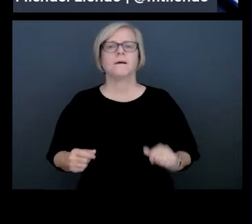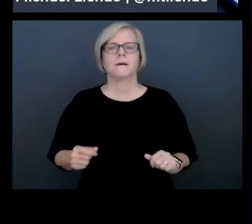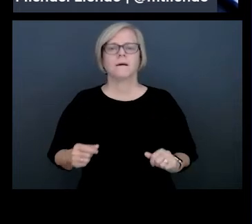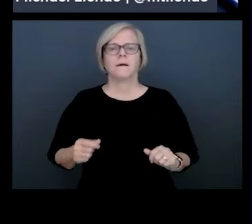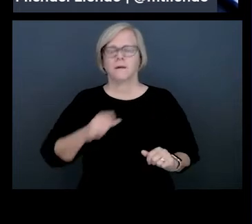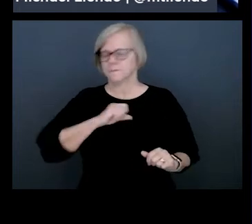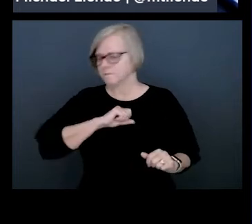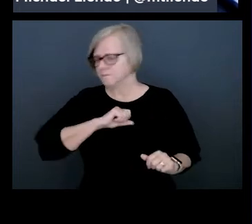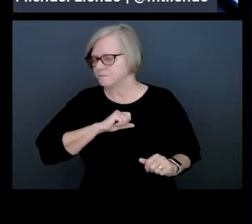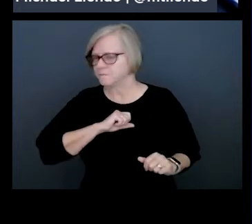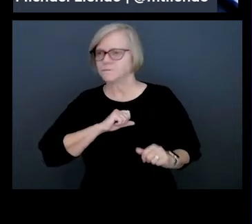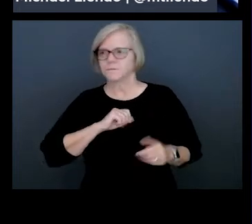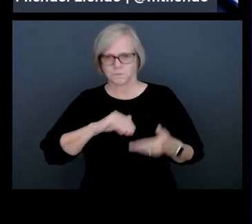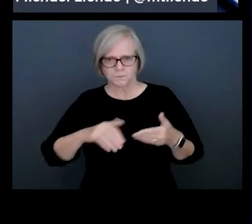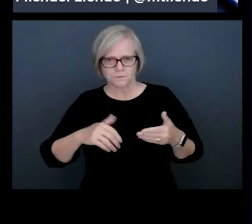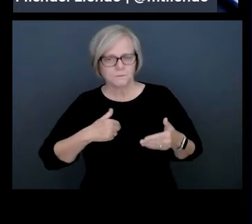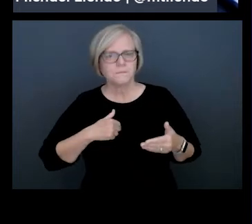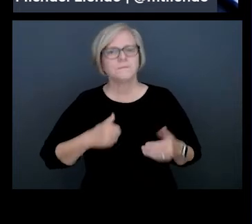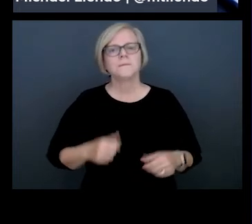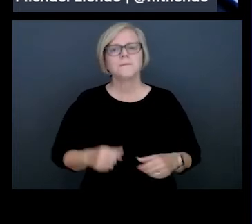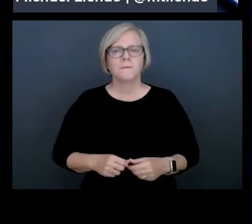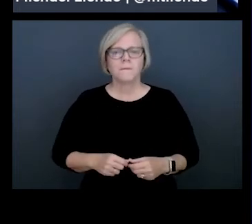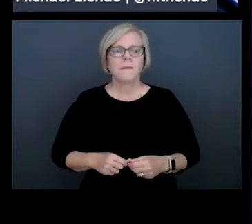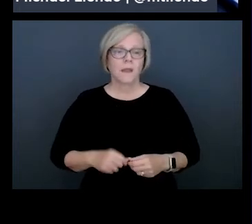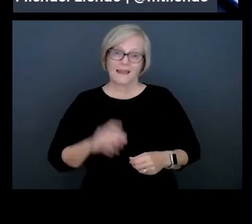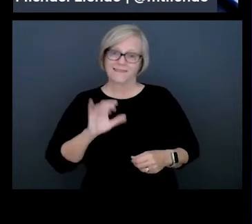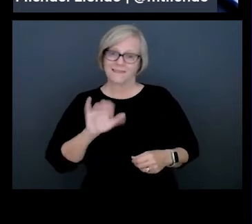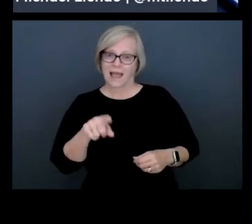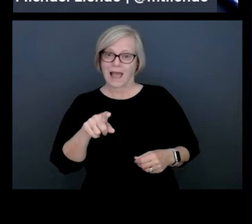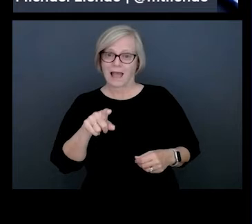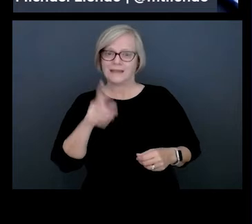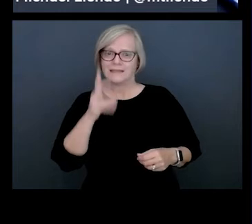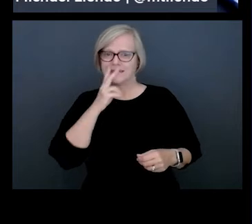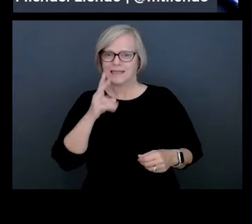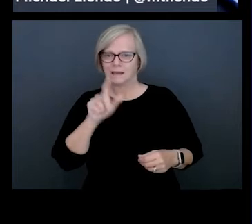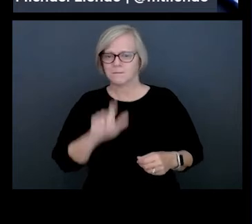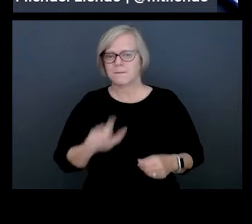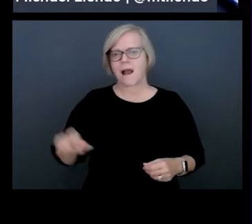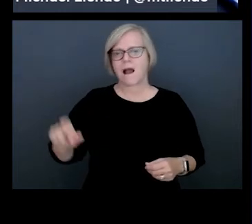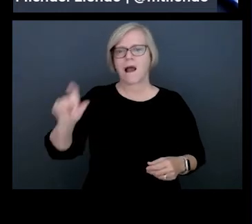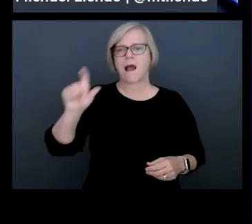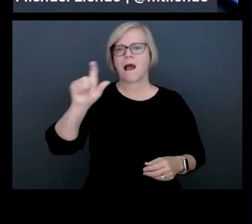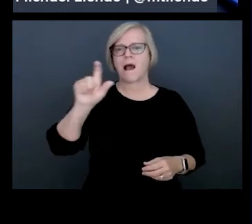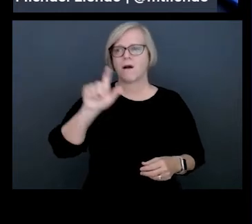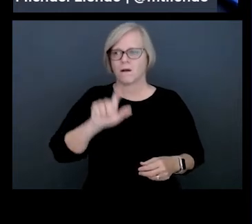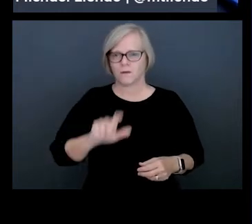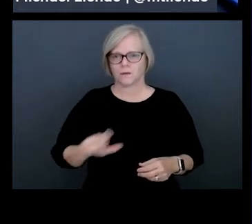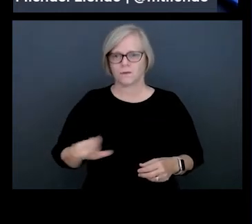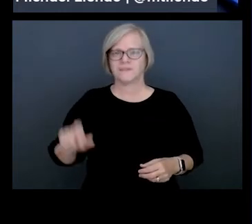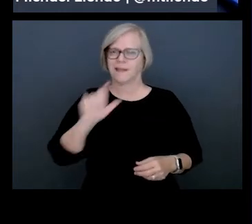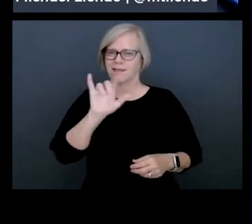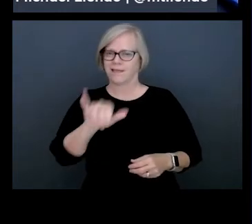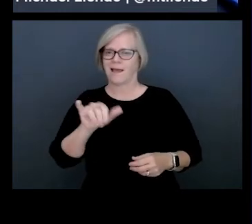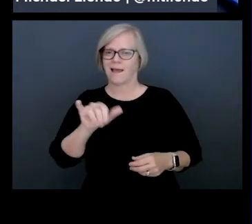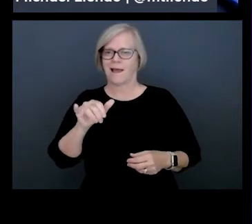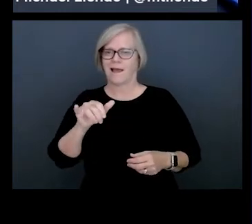this is, if you can see my mouse cursor here, this is a college campus. And I went ahead